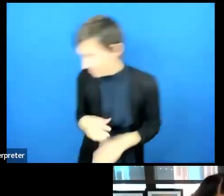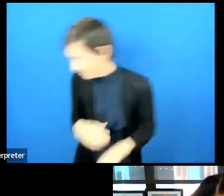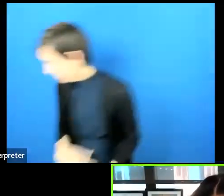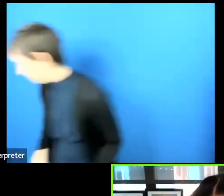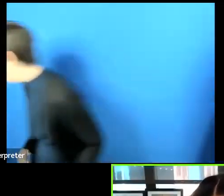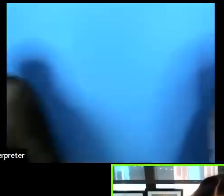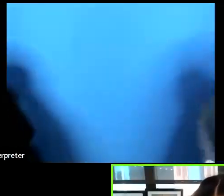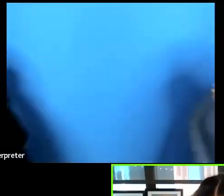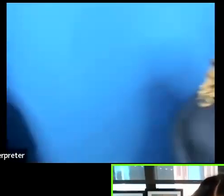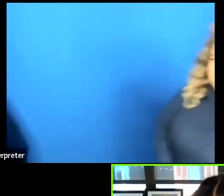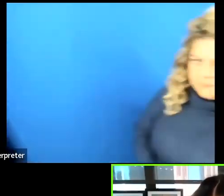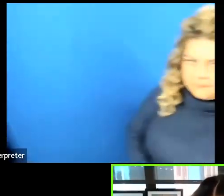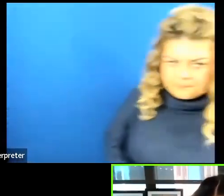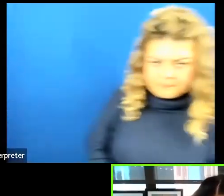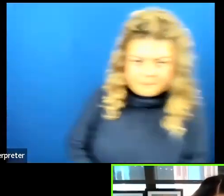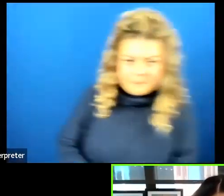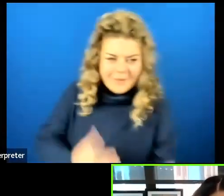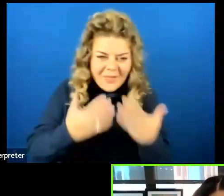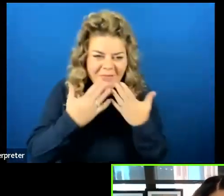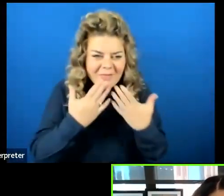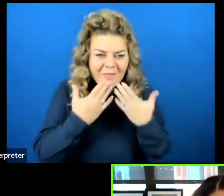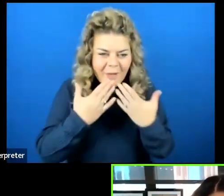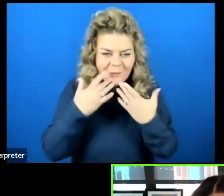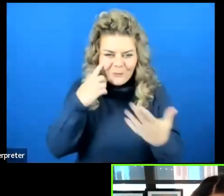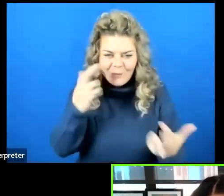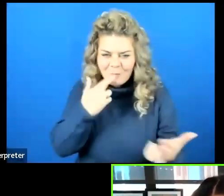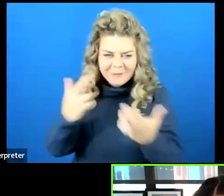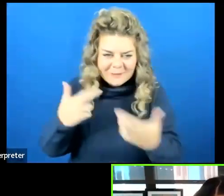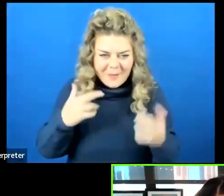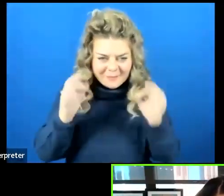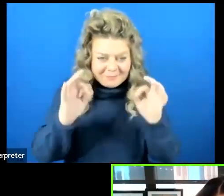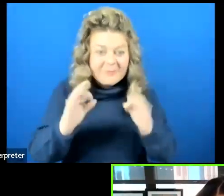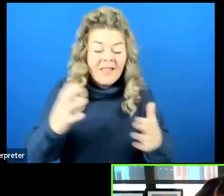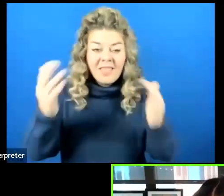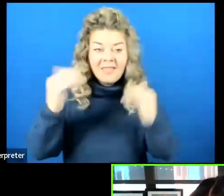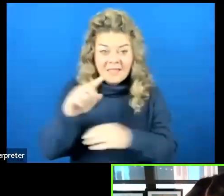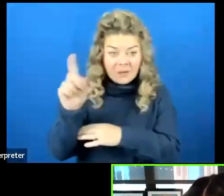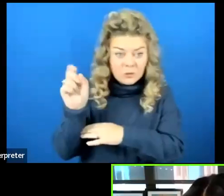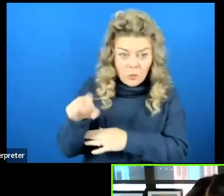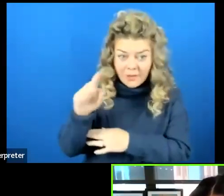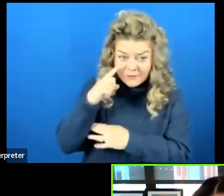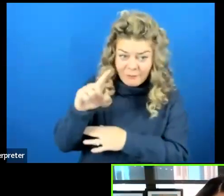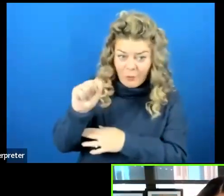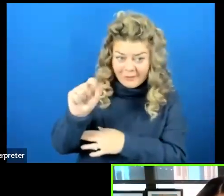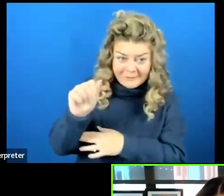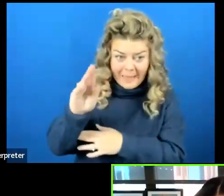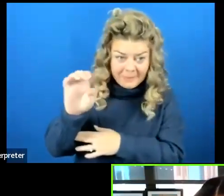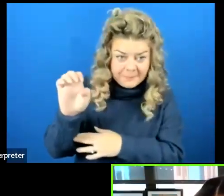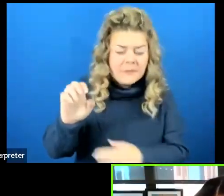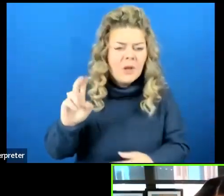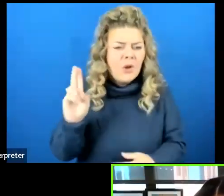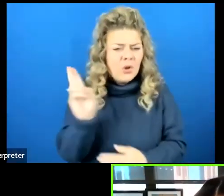Thank you for that response. The next question, Tabby is U of M is very liberal.